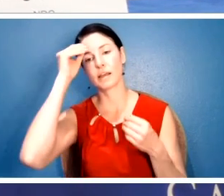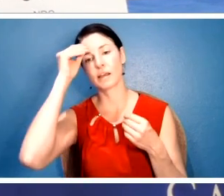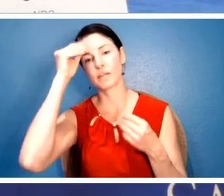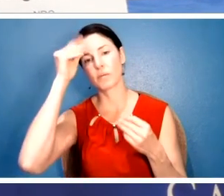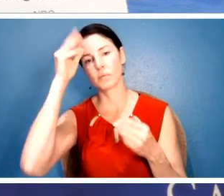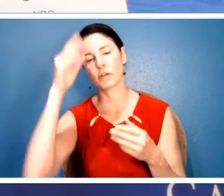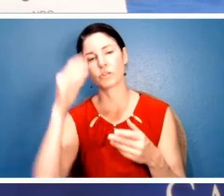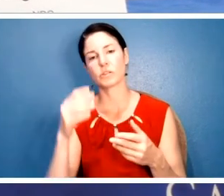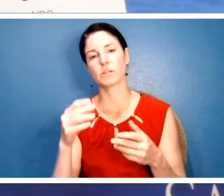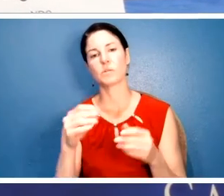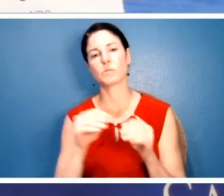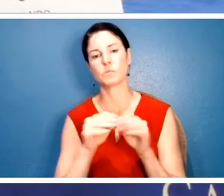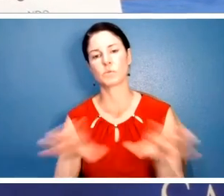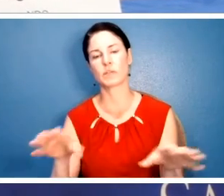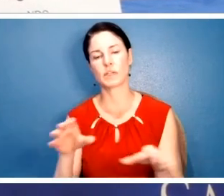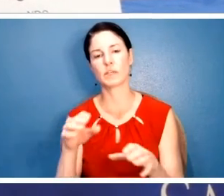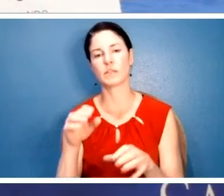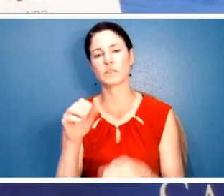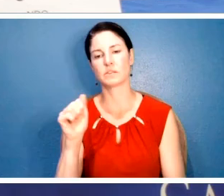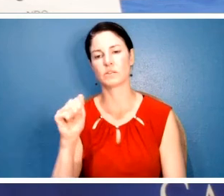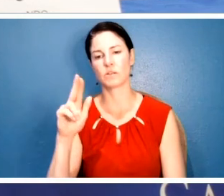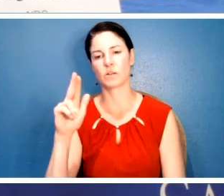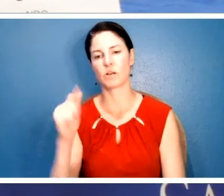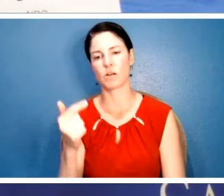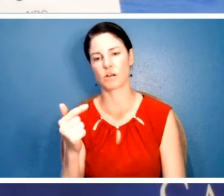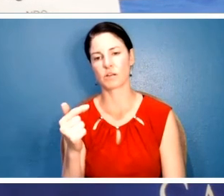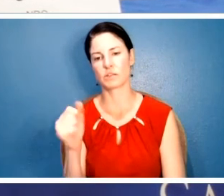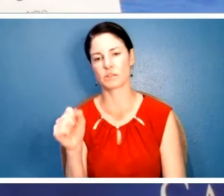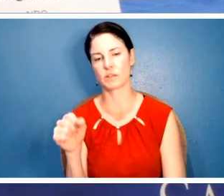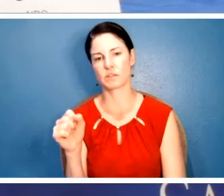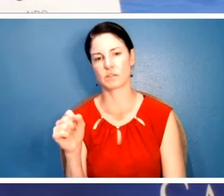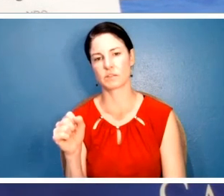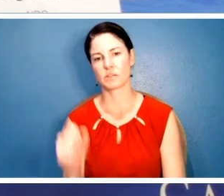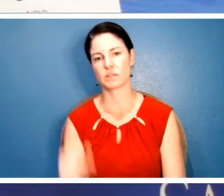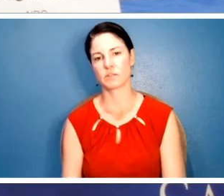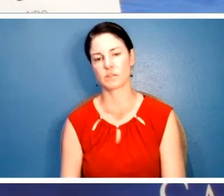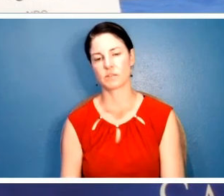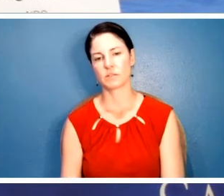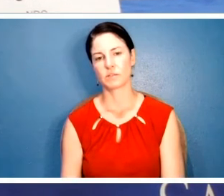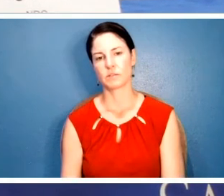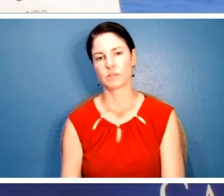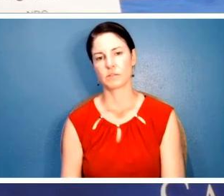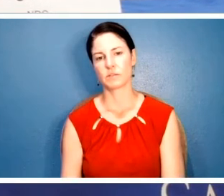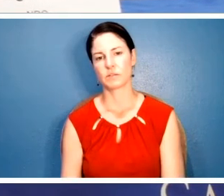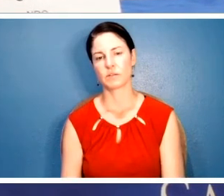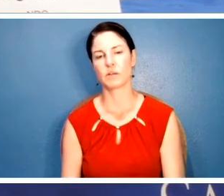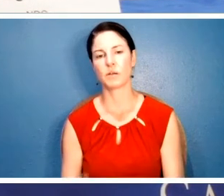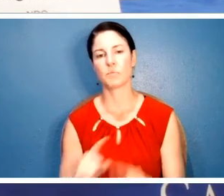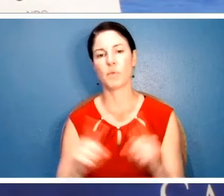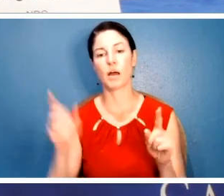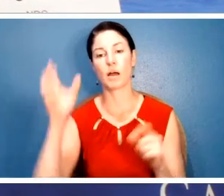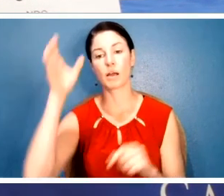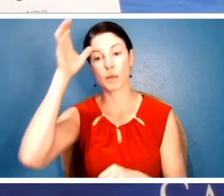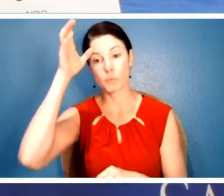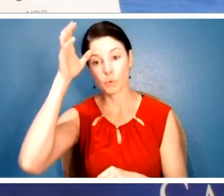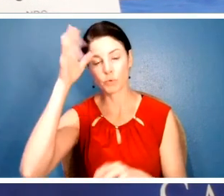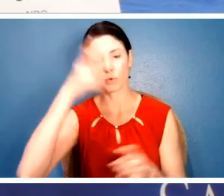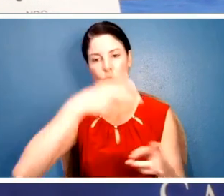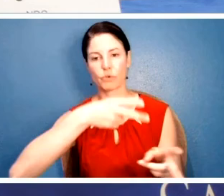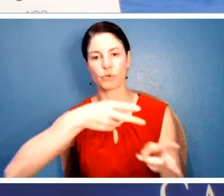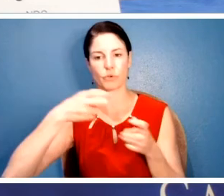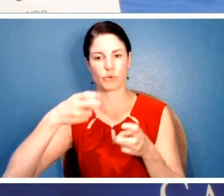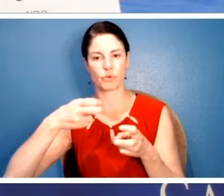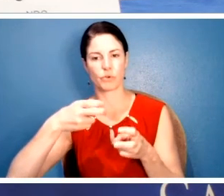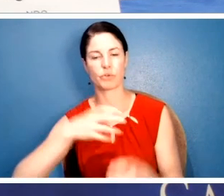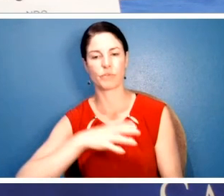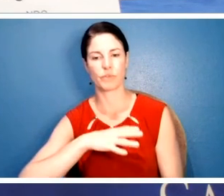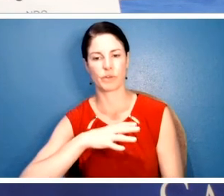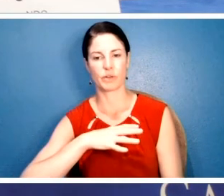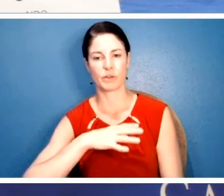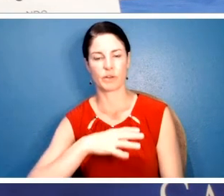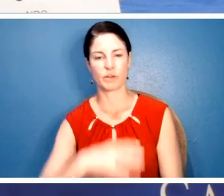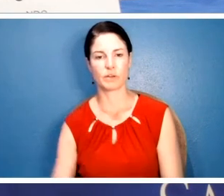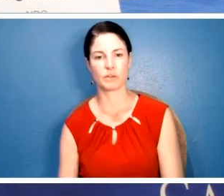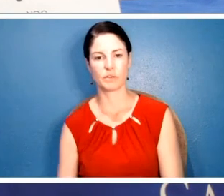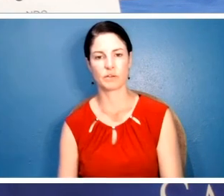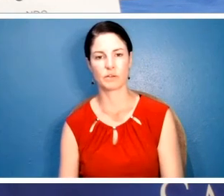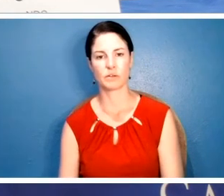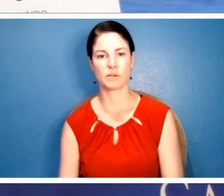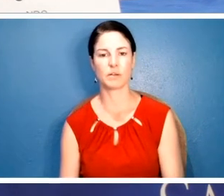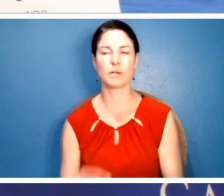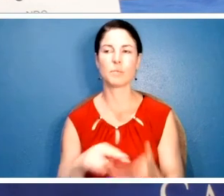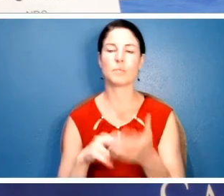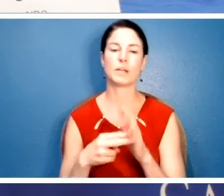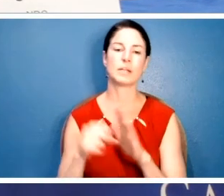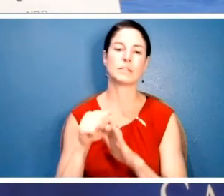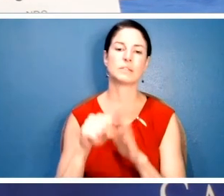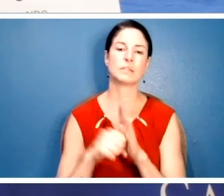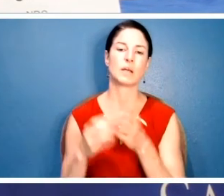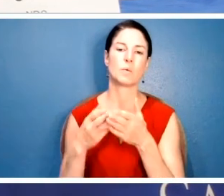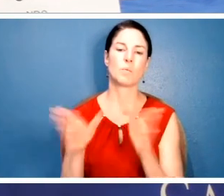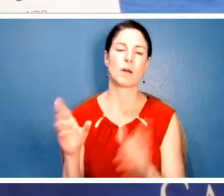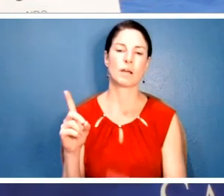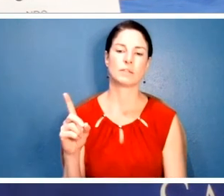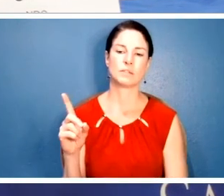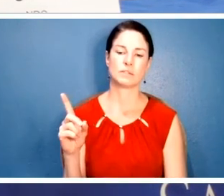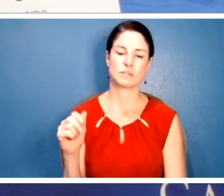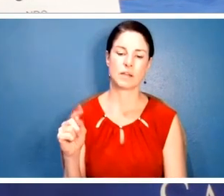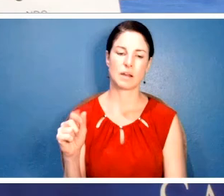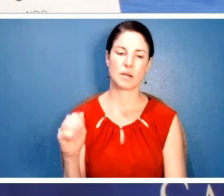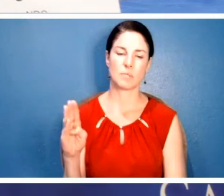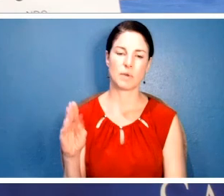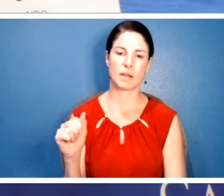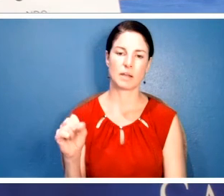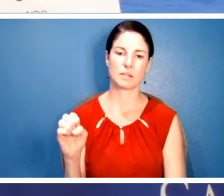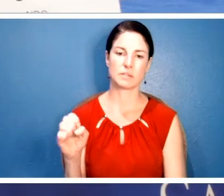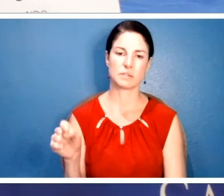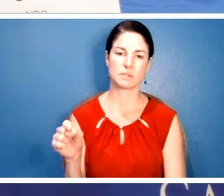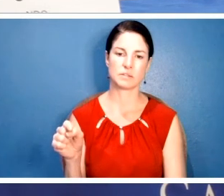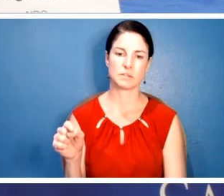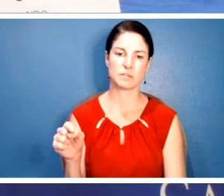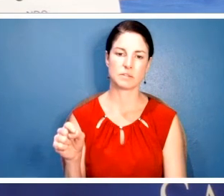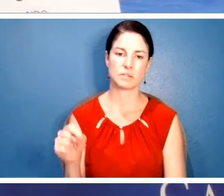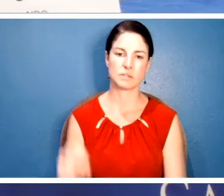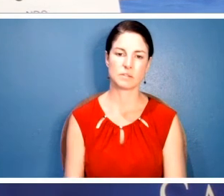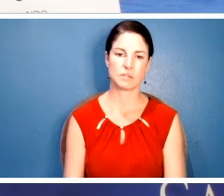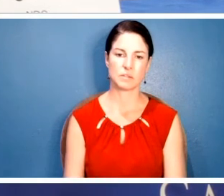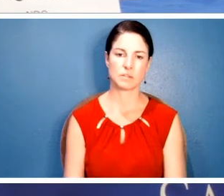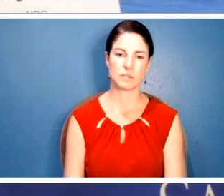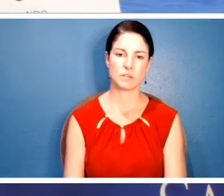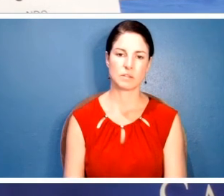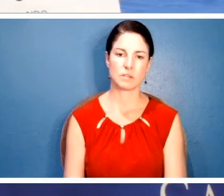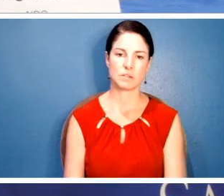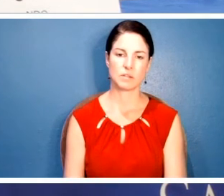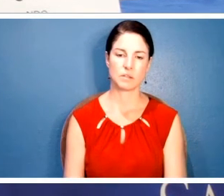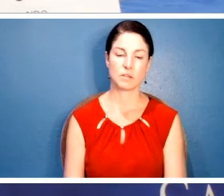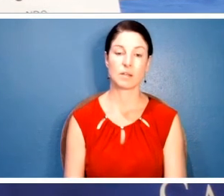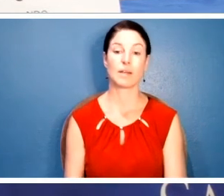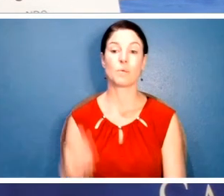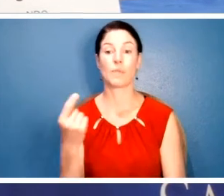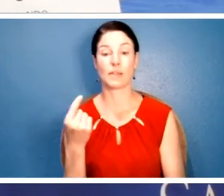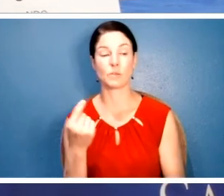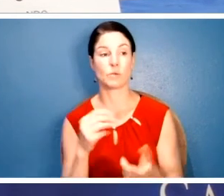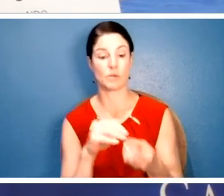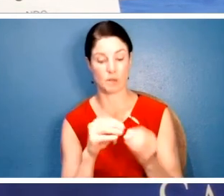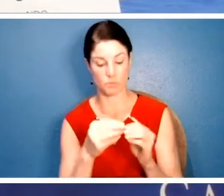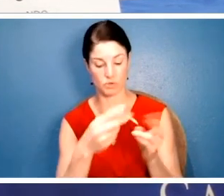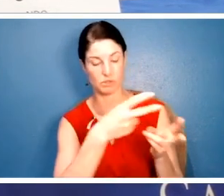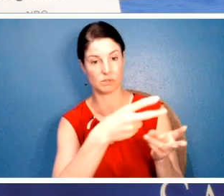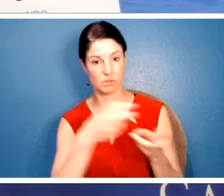Public Comment: In August, and like I say it was it was it was released in a in a machine readable form, so that entities, like the statewide database that can put together a database based on that we can all look at and use on these computer tools.